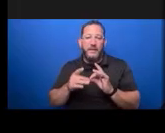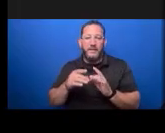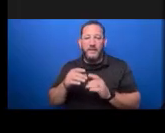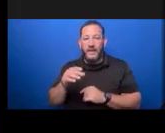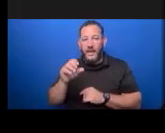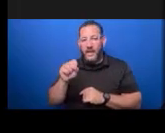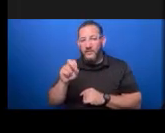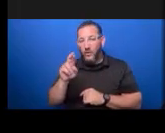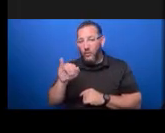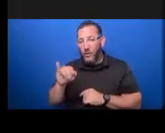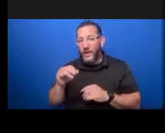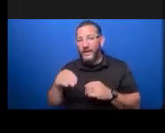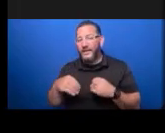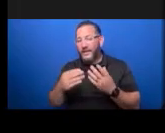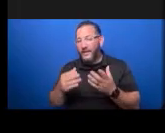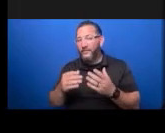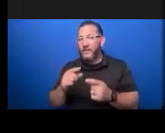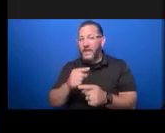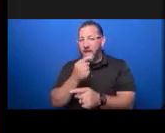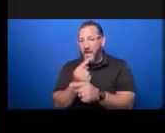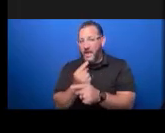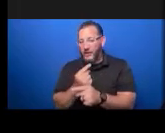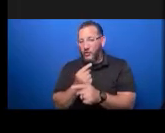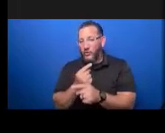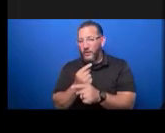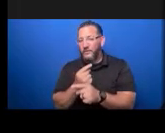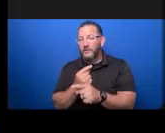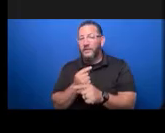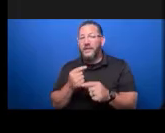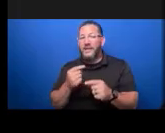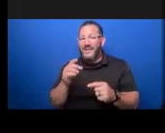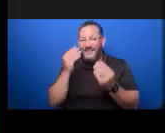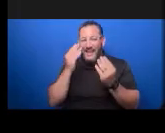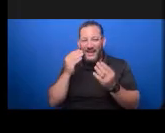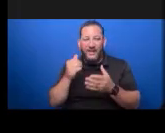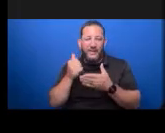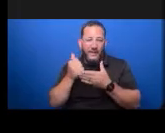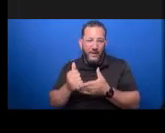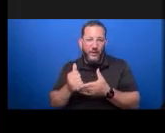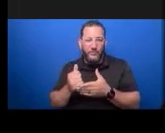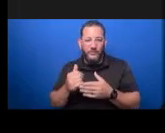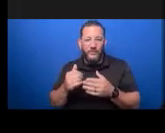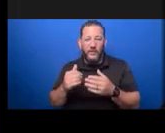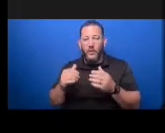provide accurate objective data that can help improve care planning within interdisciplinary teams that